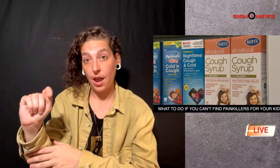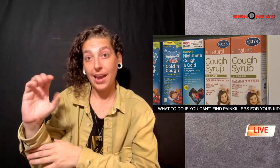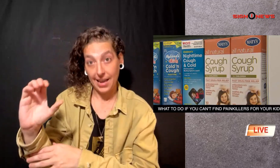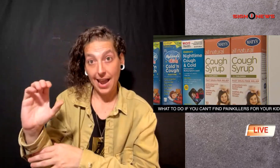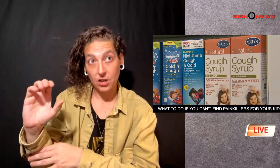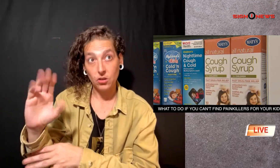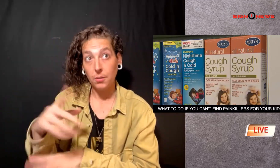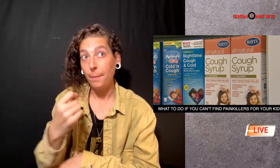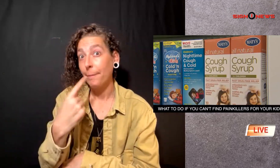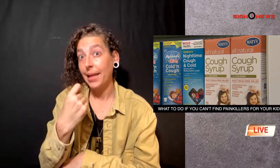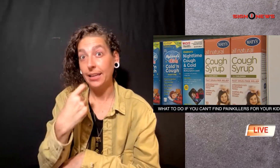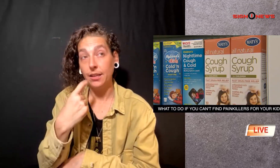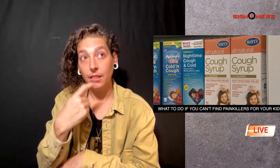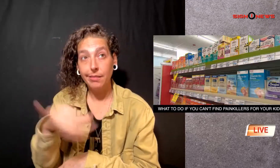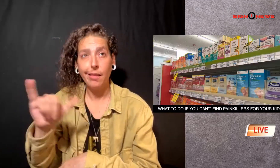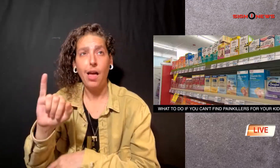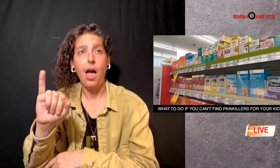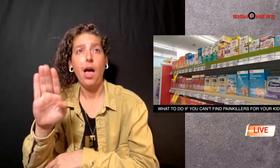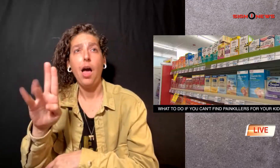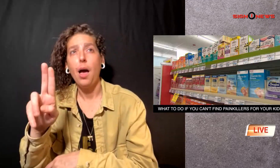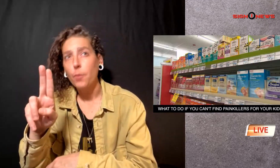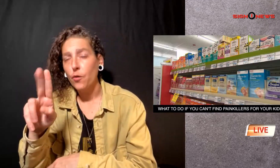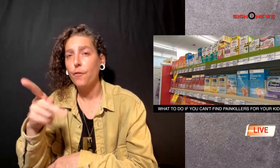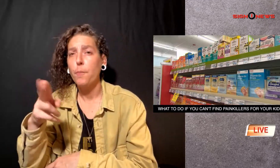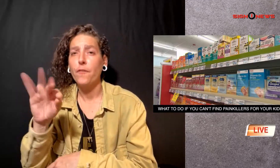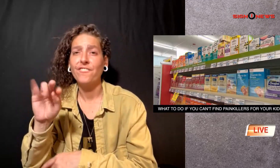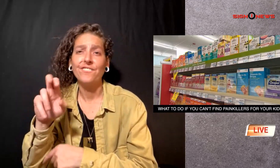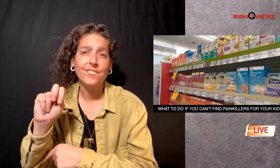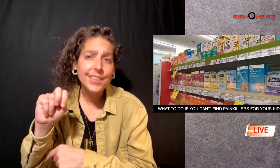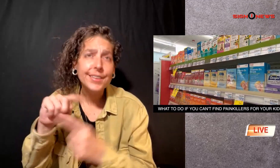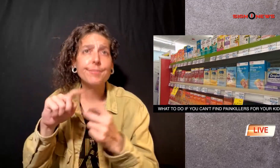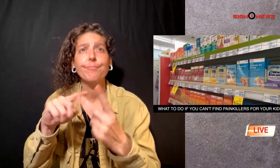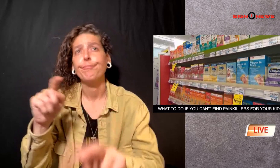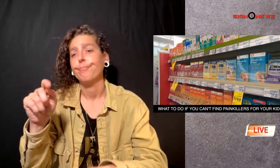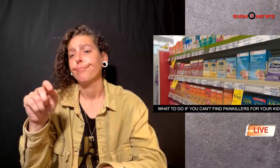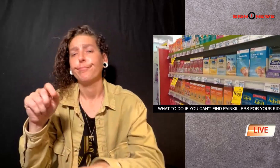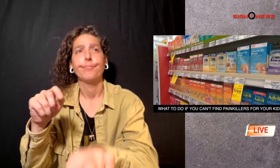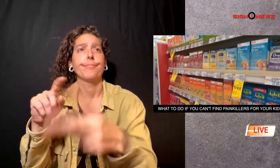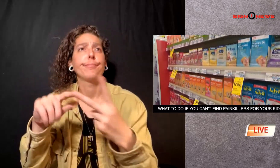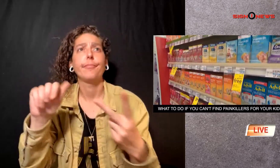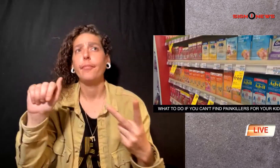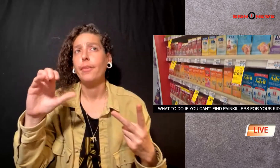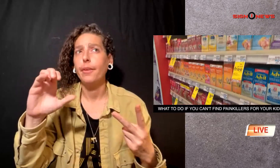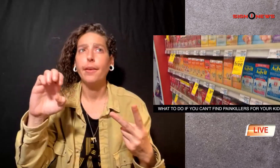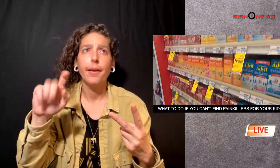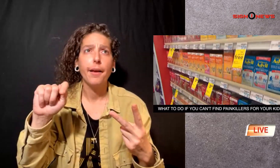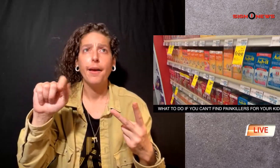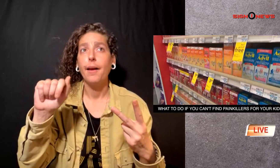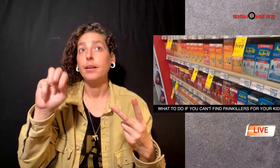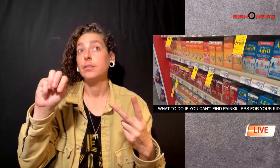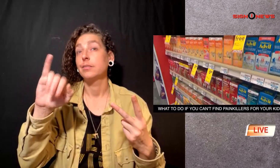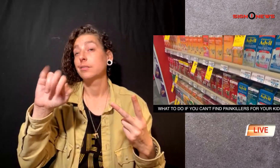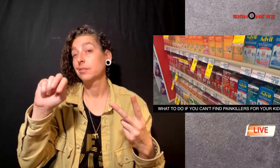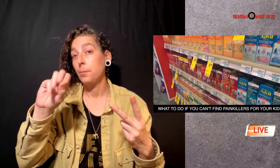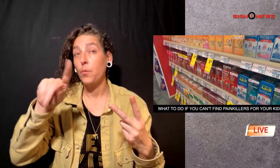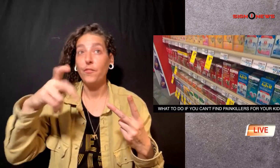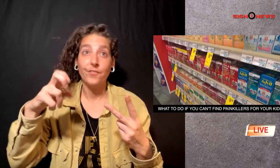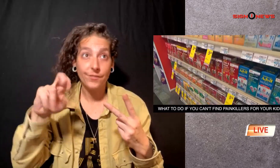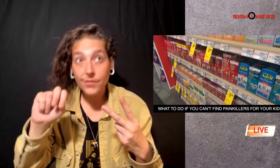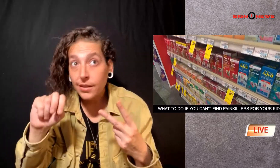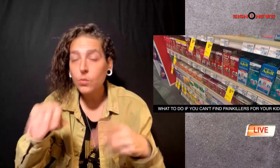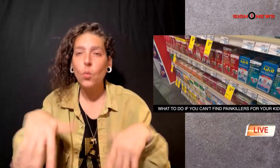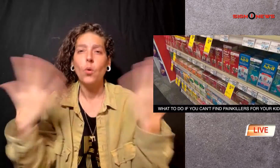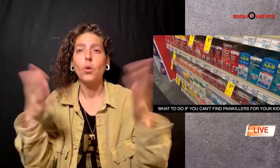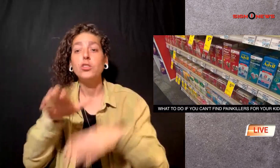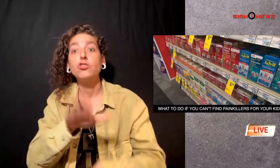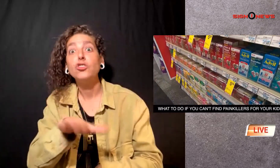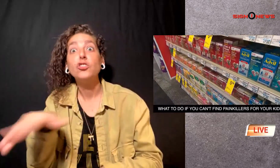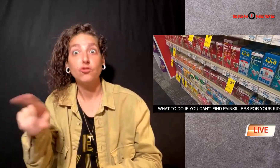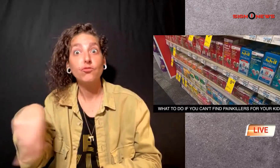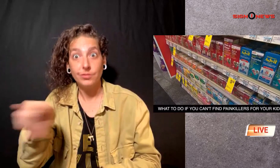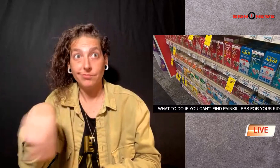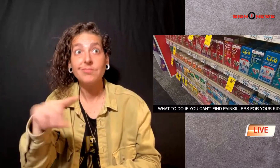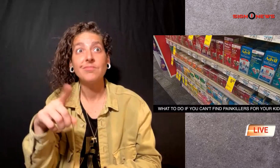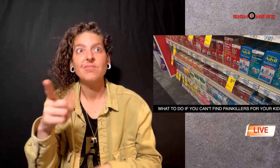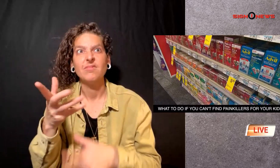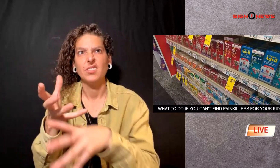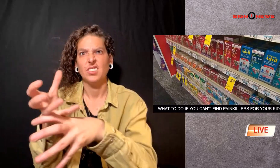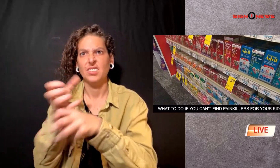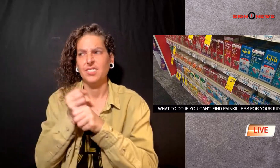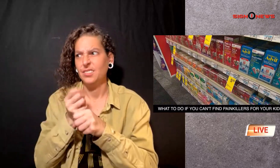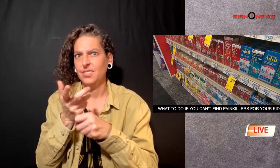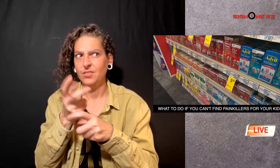as a result over-the-counter painkillers like ibuprofen and acetaminophen for children are